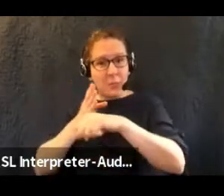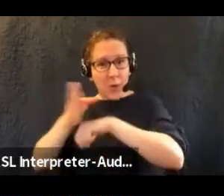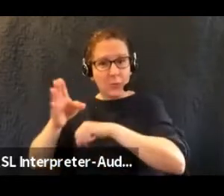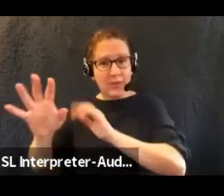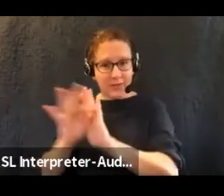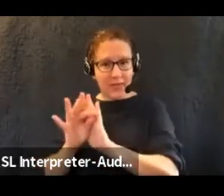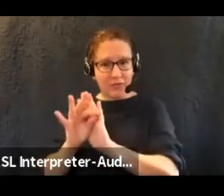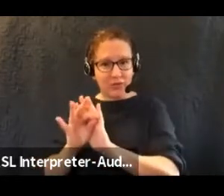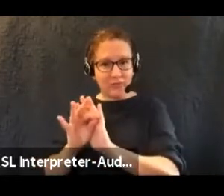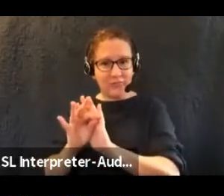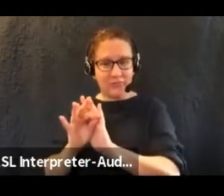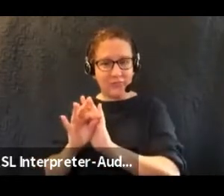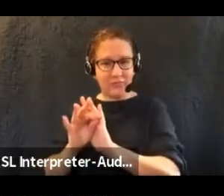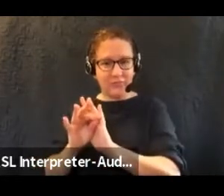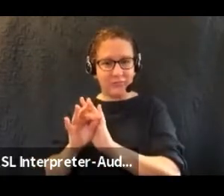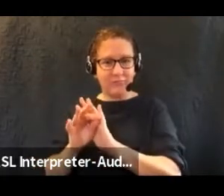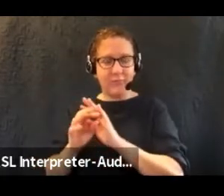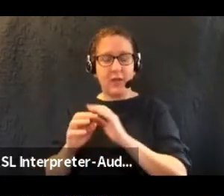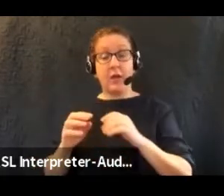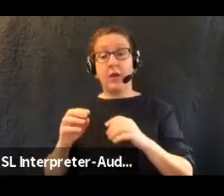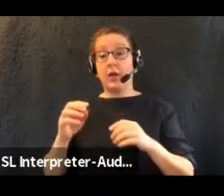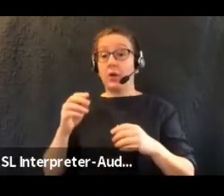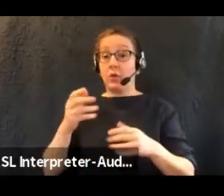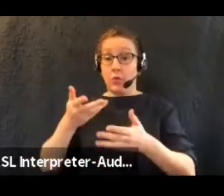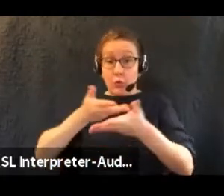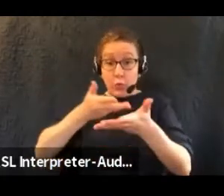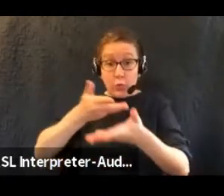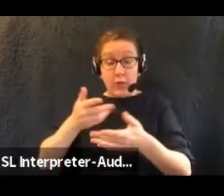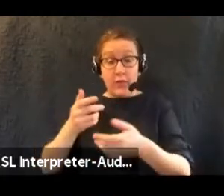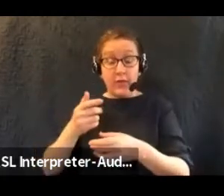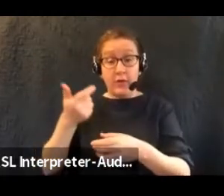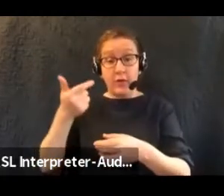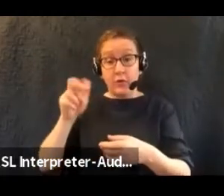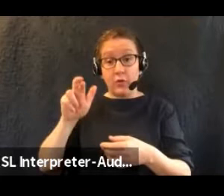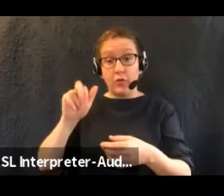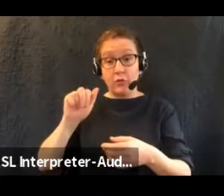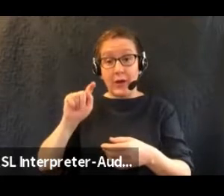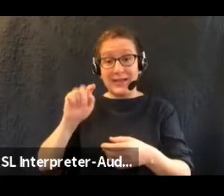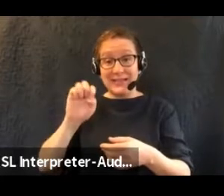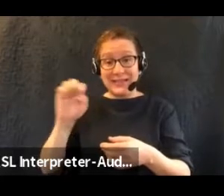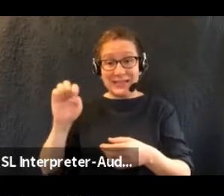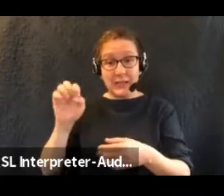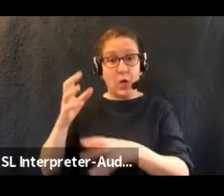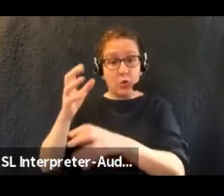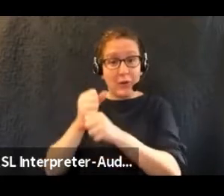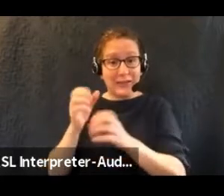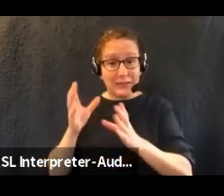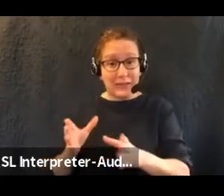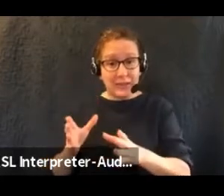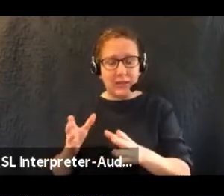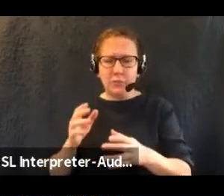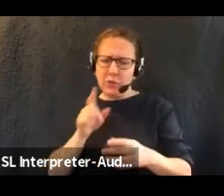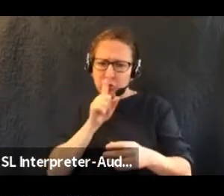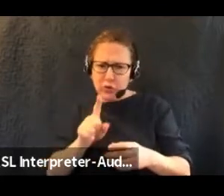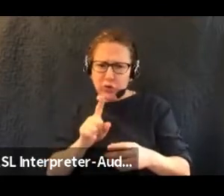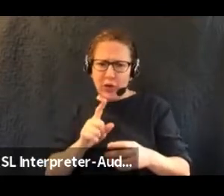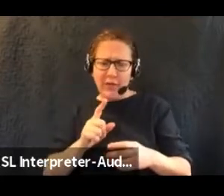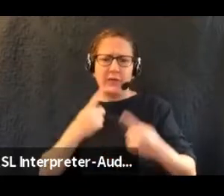We're working with grantees to ensure at this point they have a successful experience and how do we lay the foundation for that?